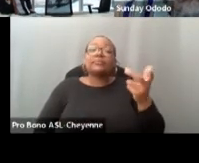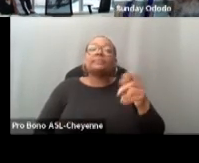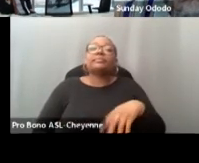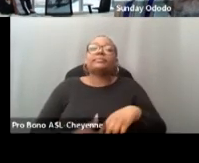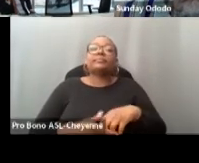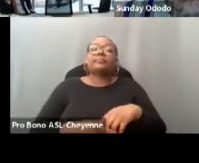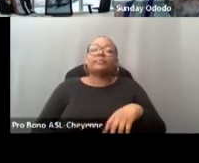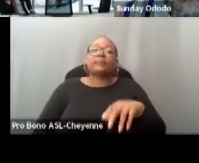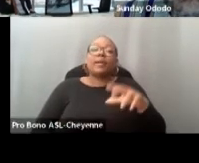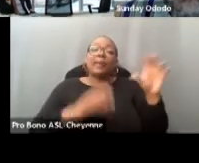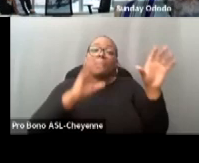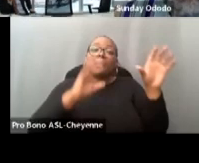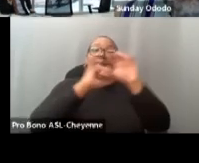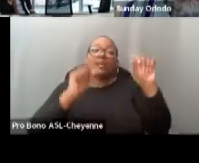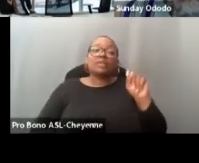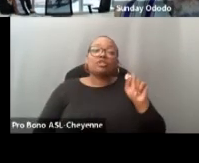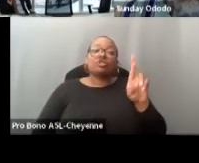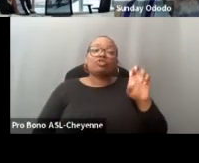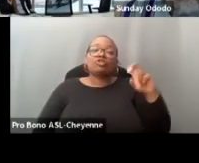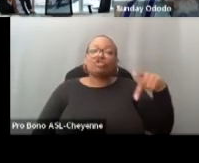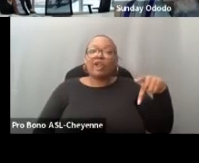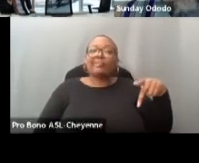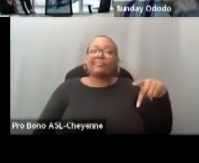President Trump, or Former President Trump,